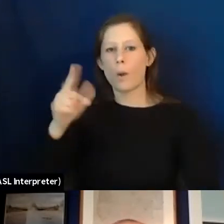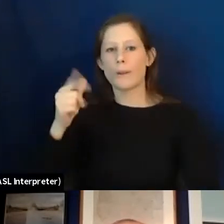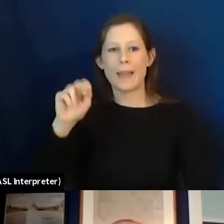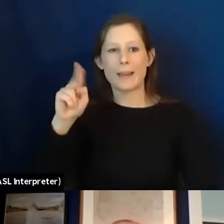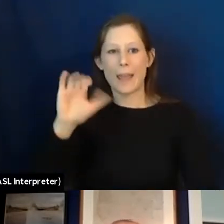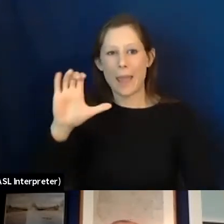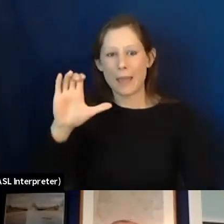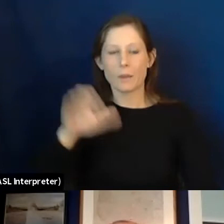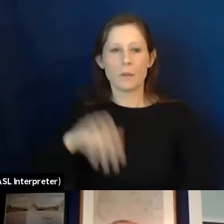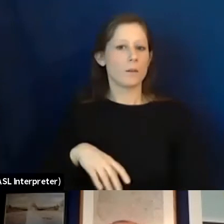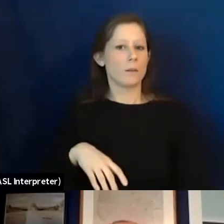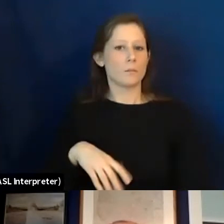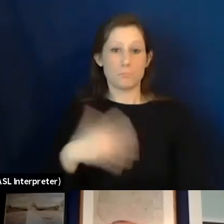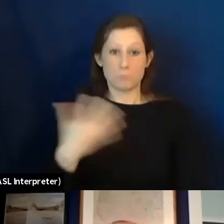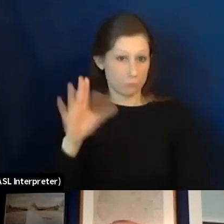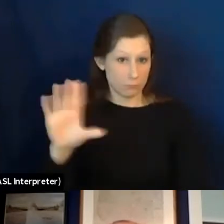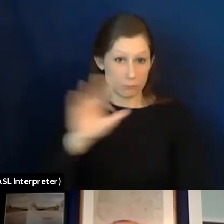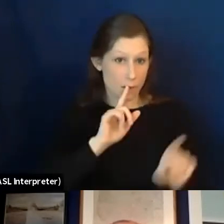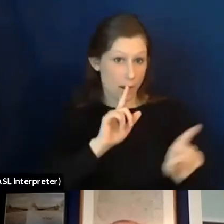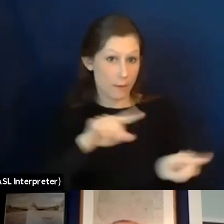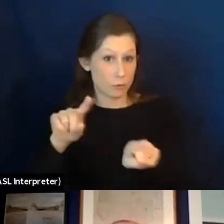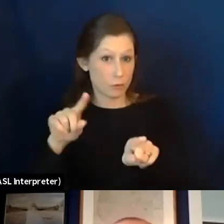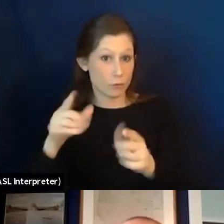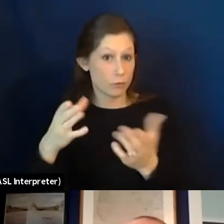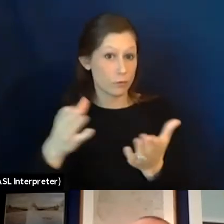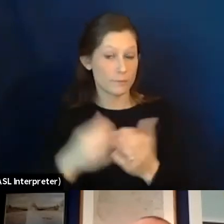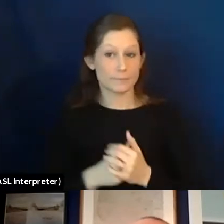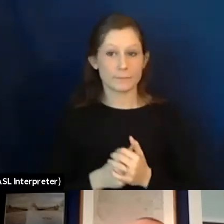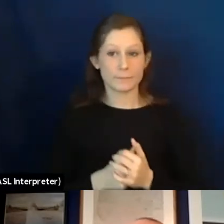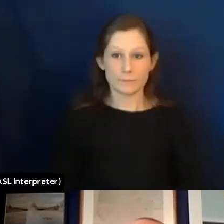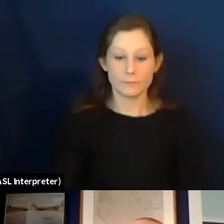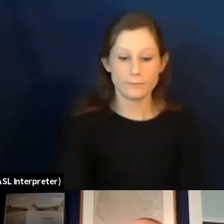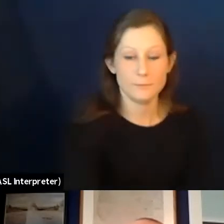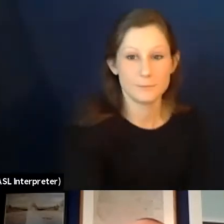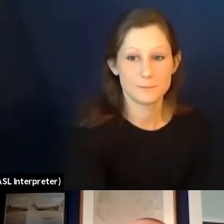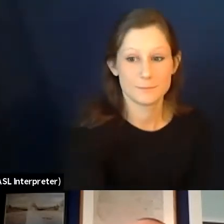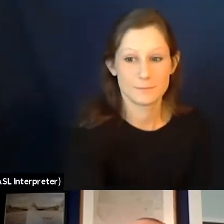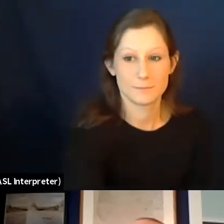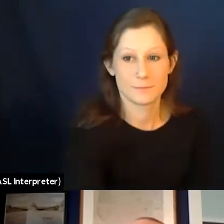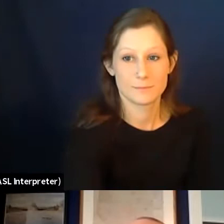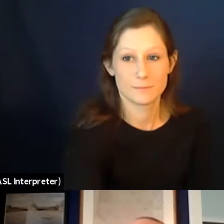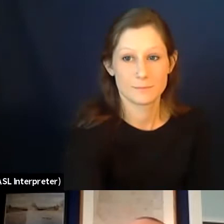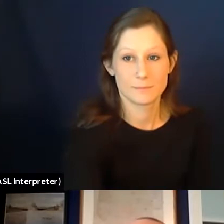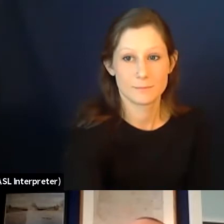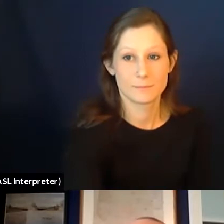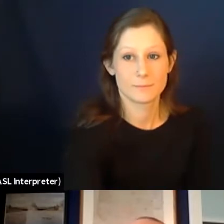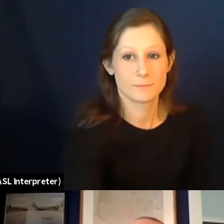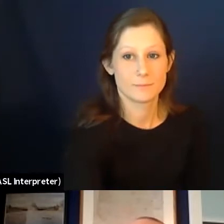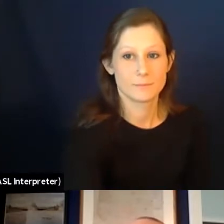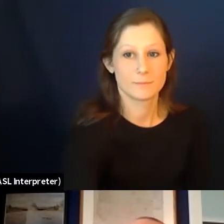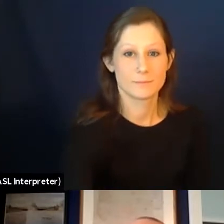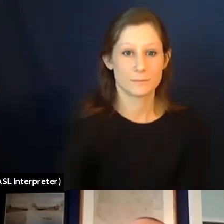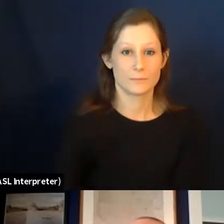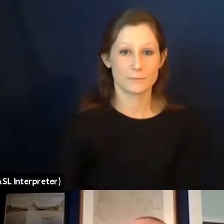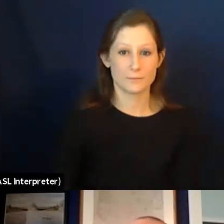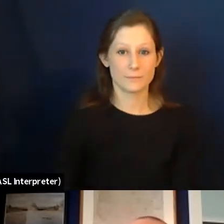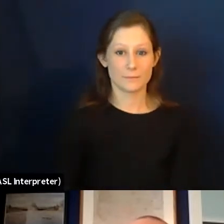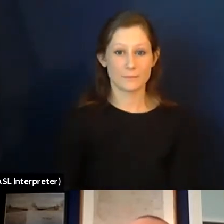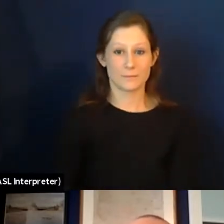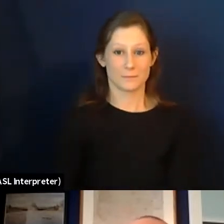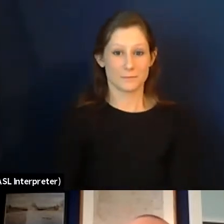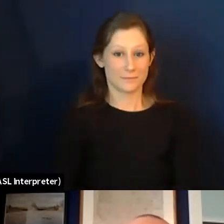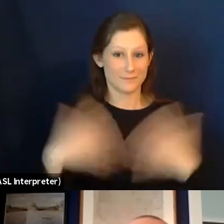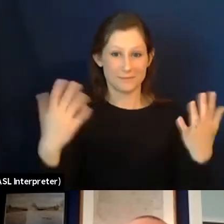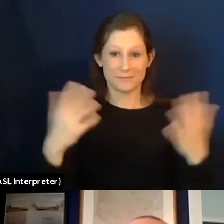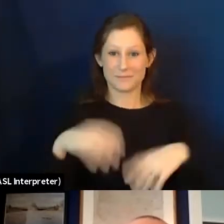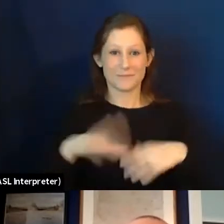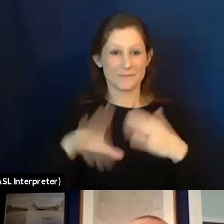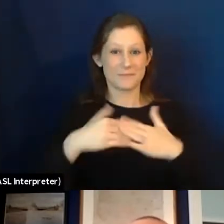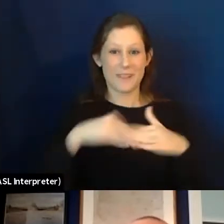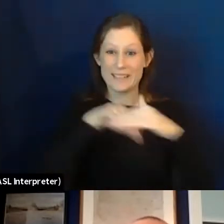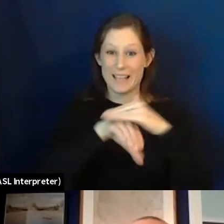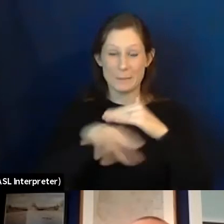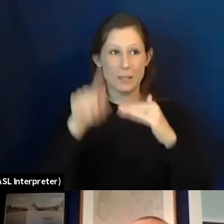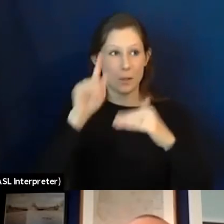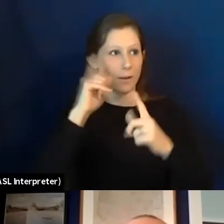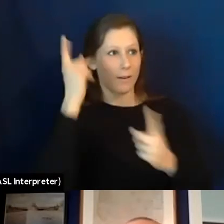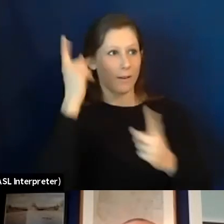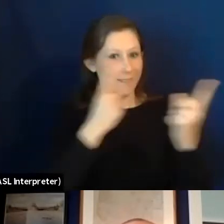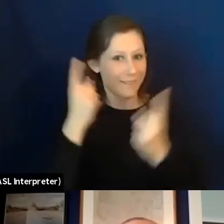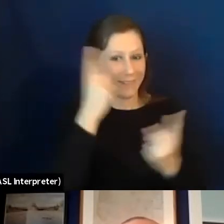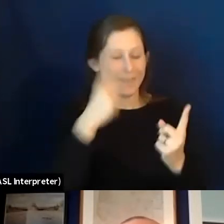if it's all just accessibility is on your mind and i do want to point out even though